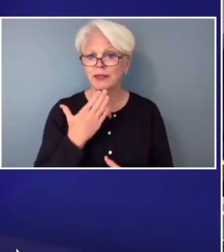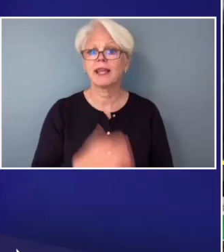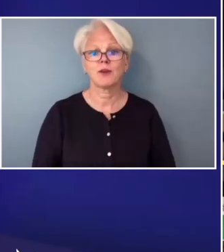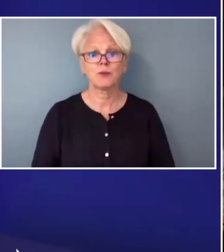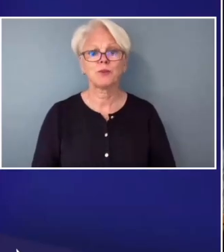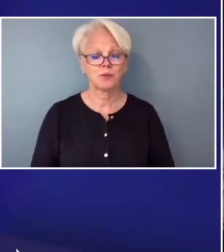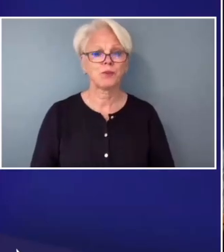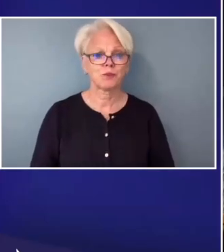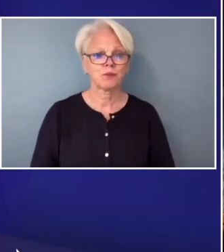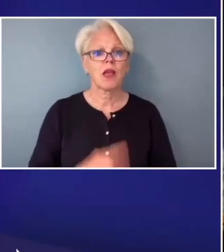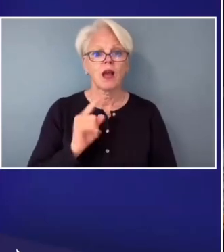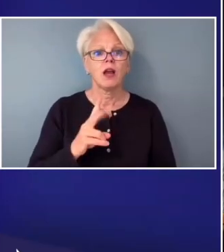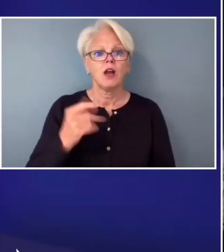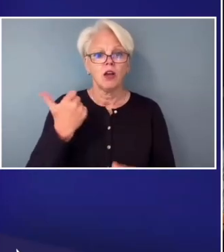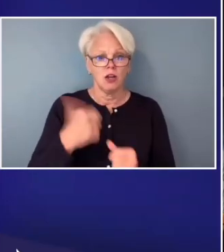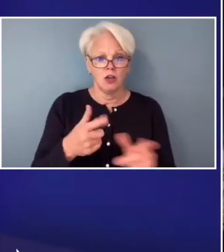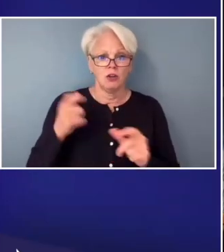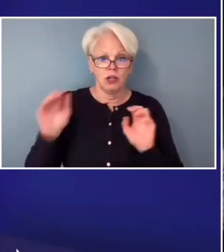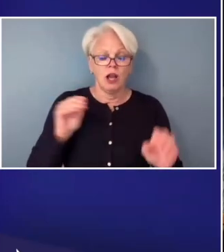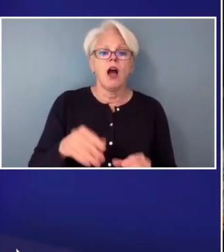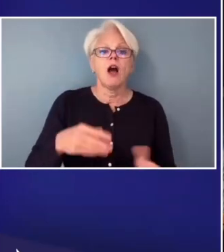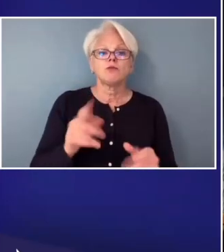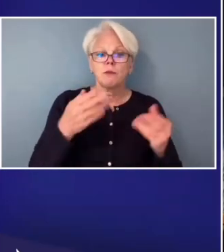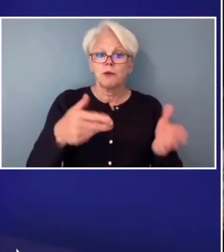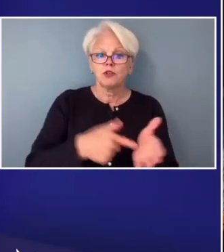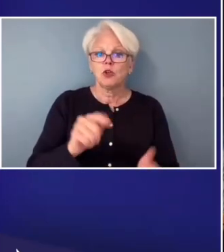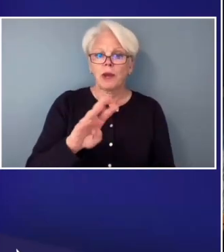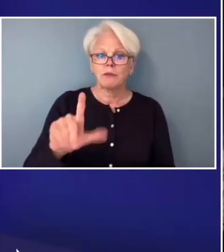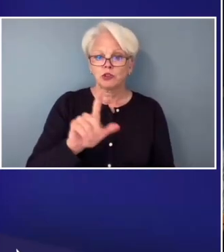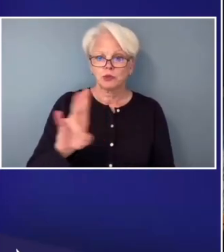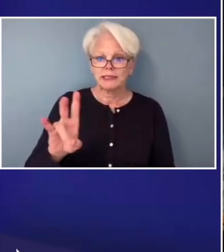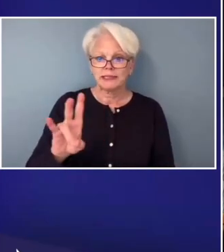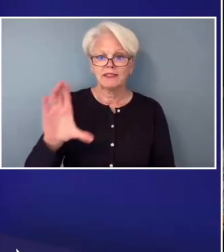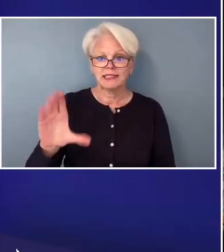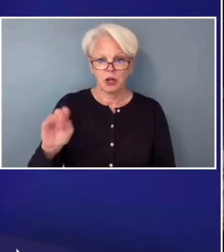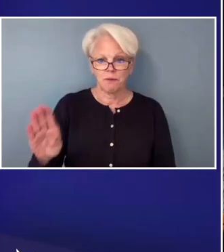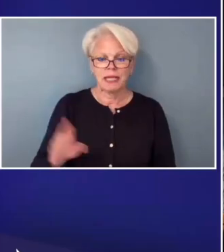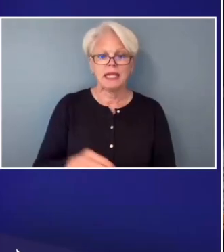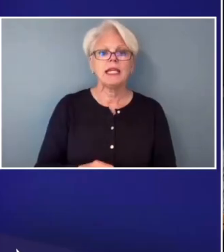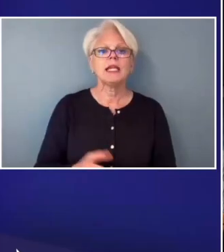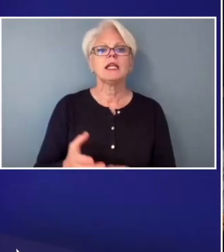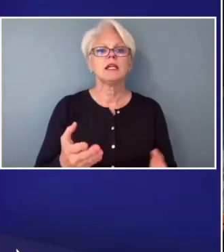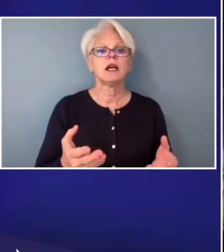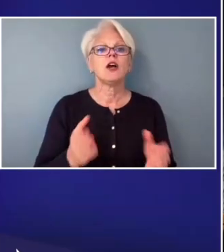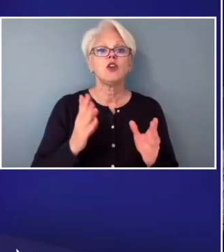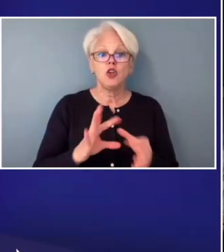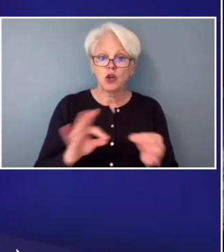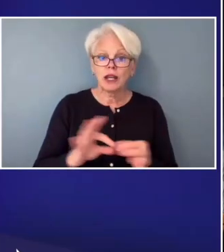A couple of quick reminders. Proposals due April 27th, close of business. Please leave your comments, cards and your name tents